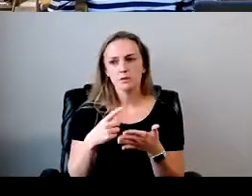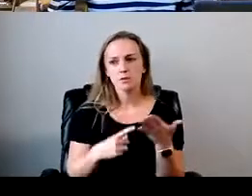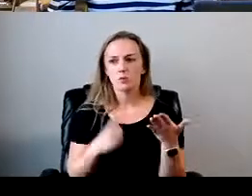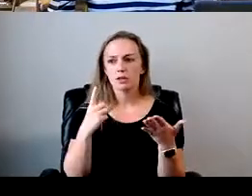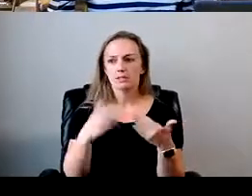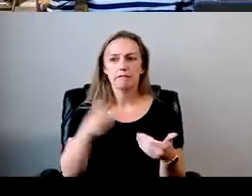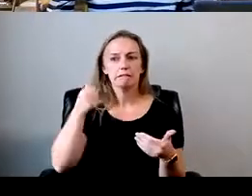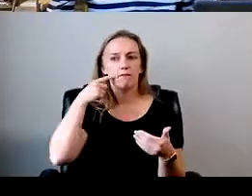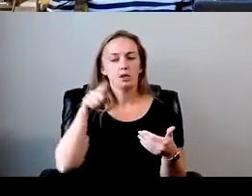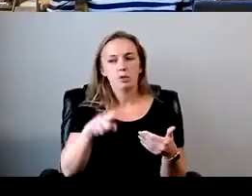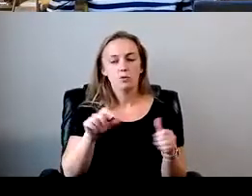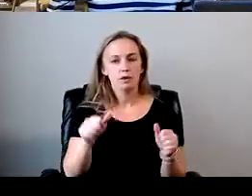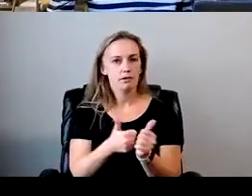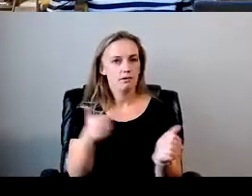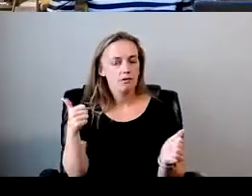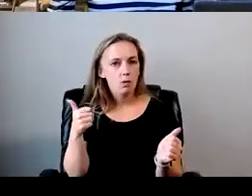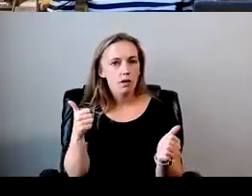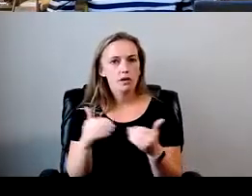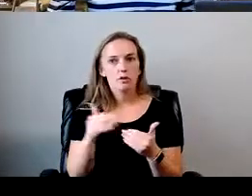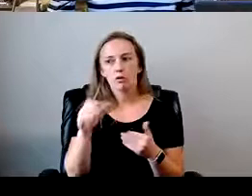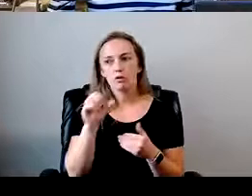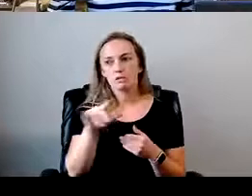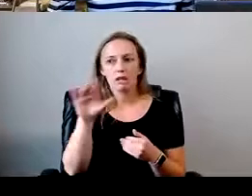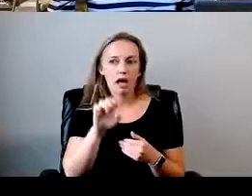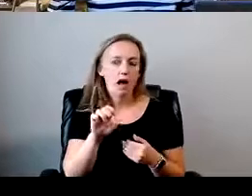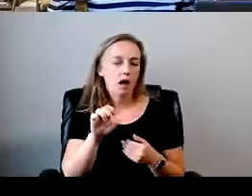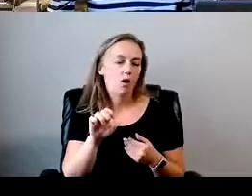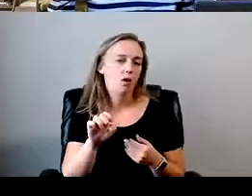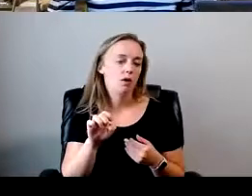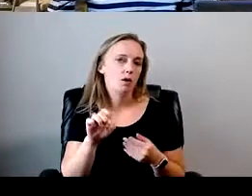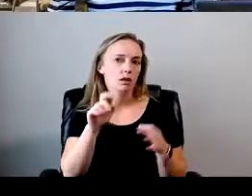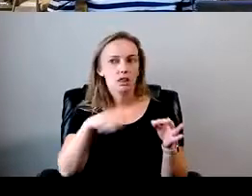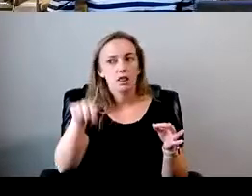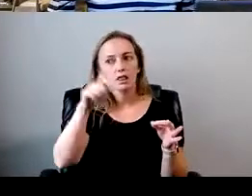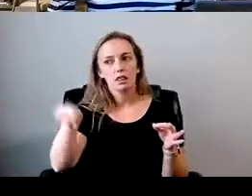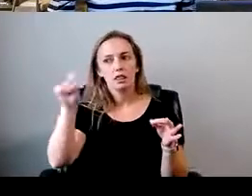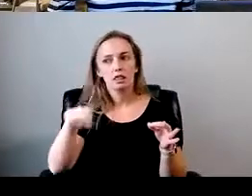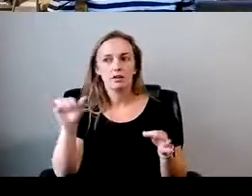so you can avoid overly stylizing fonts. Like some of these are listed up here, Comic Sans,